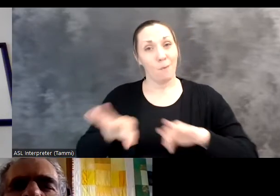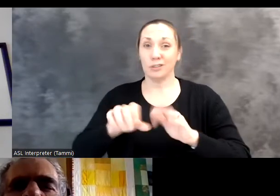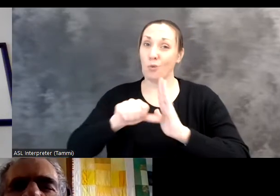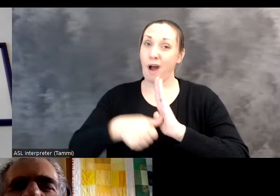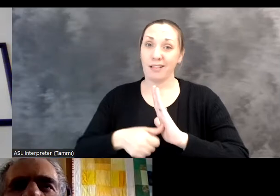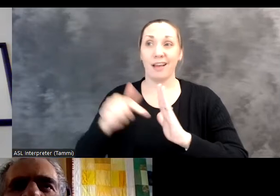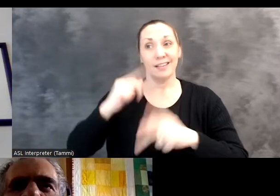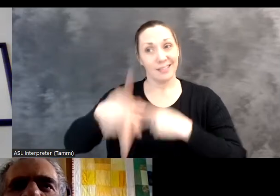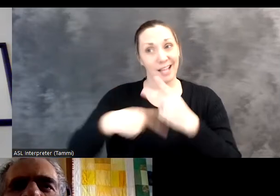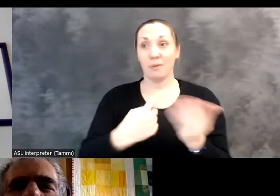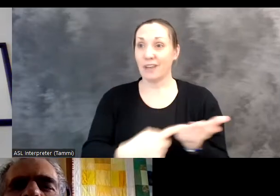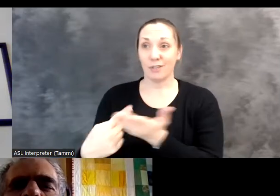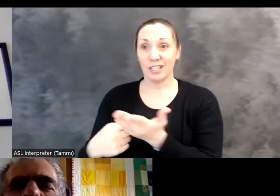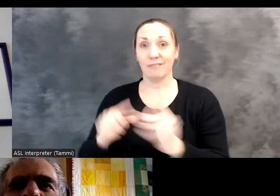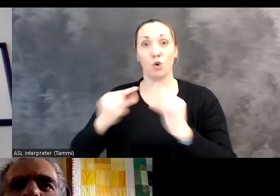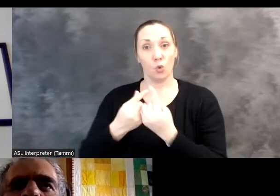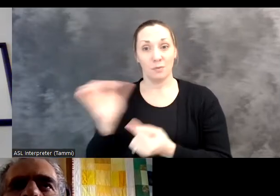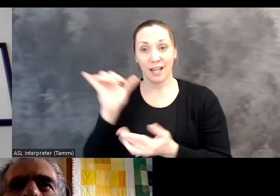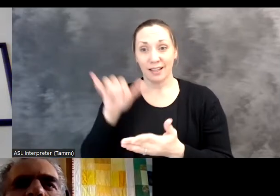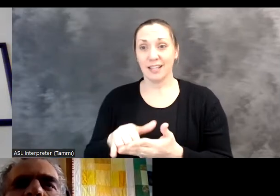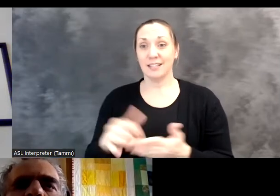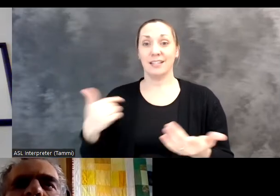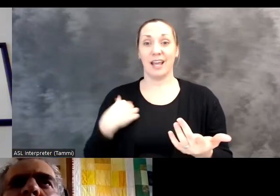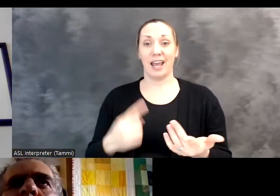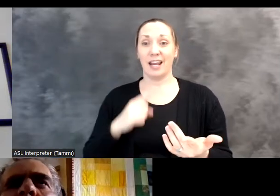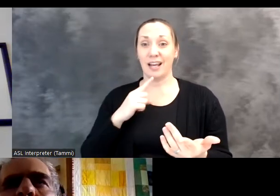? >> STEVE TYLER: It highlights the